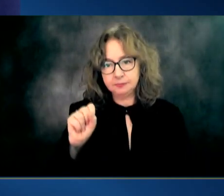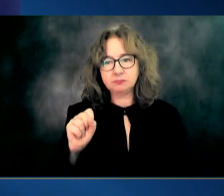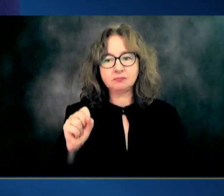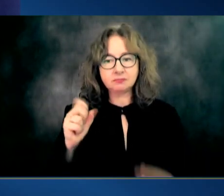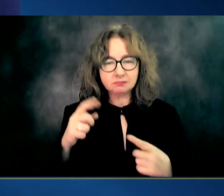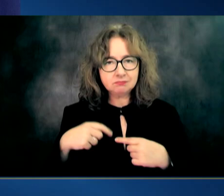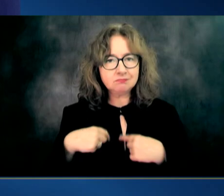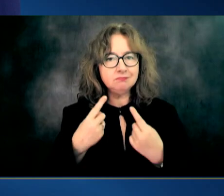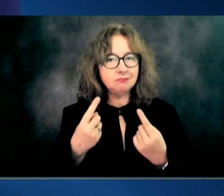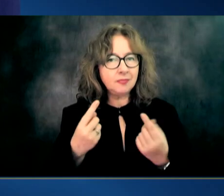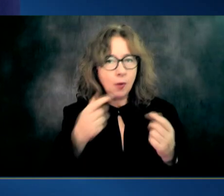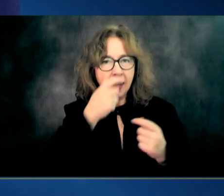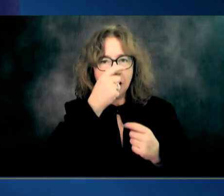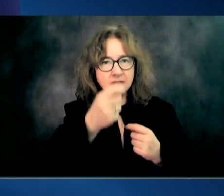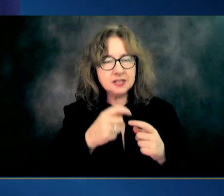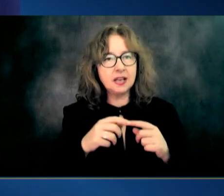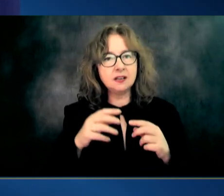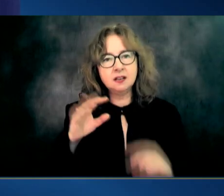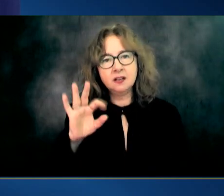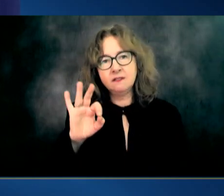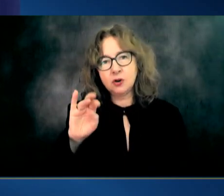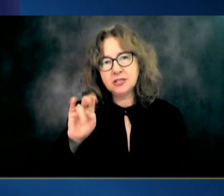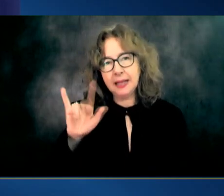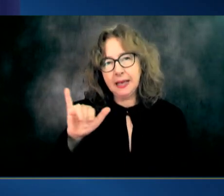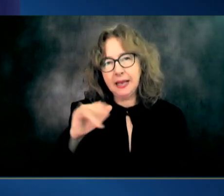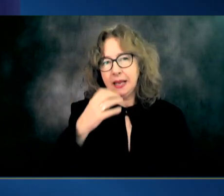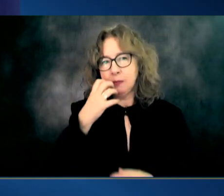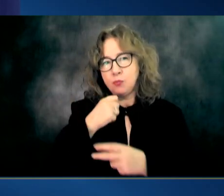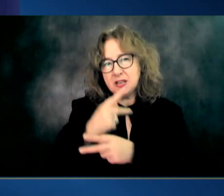preservation for sickle cell disease, and the setting of gene therapies and transplant. And